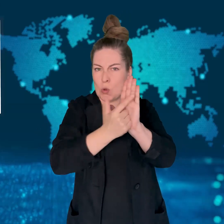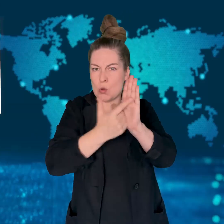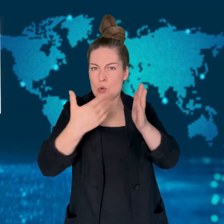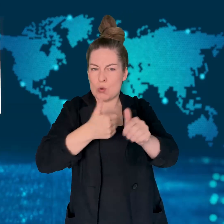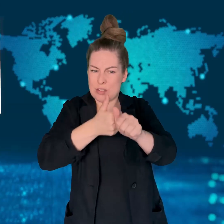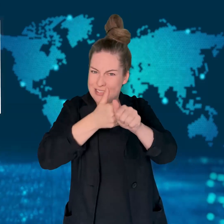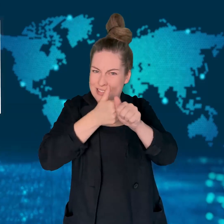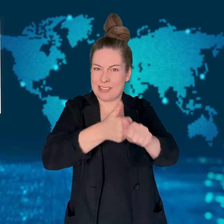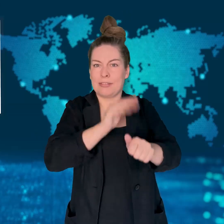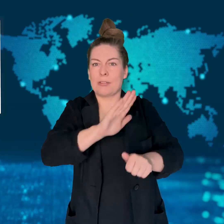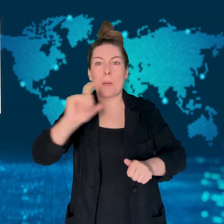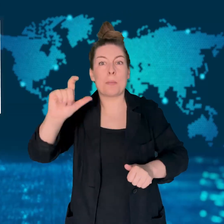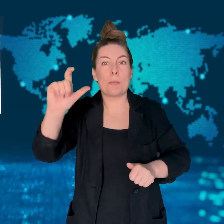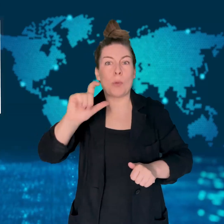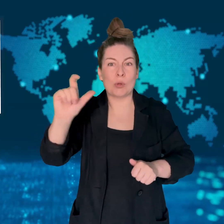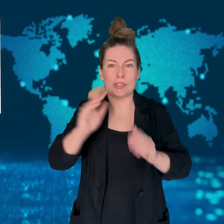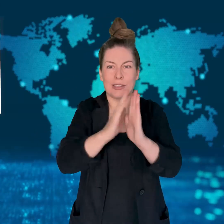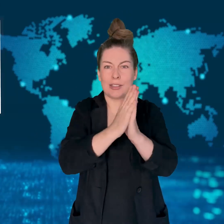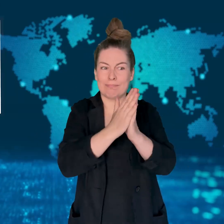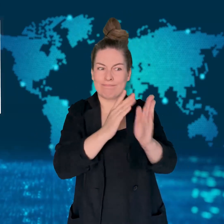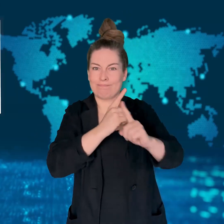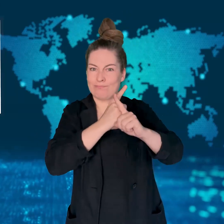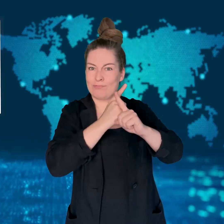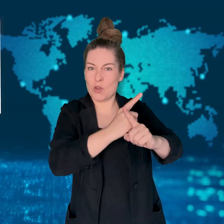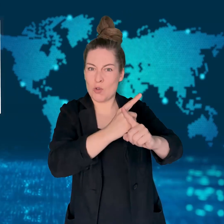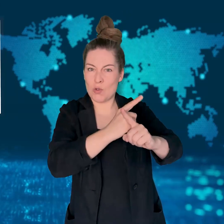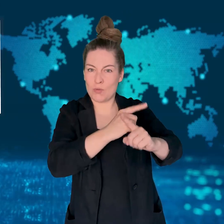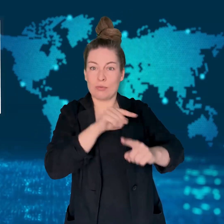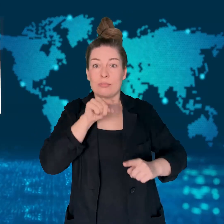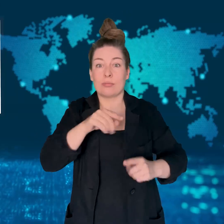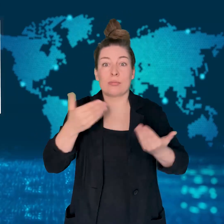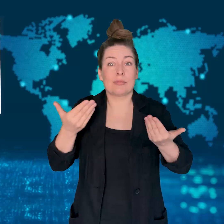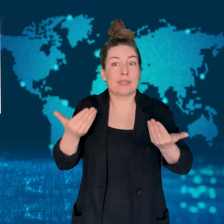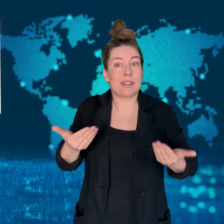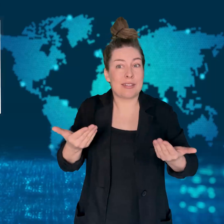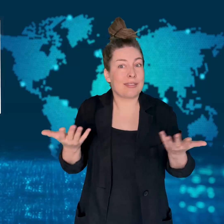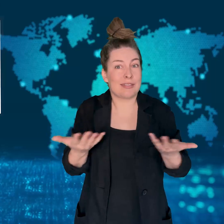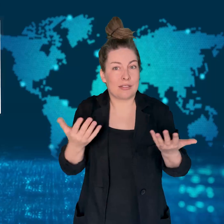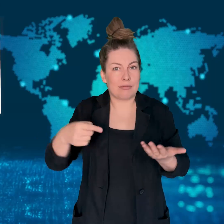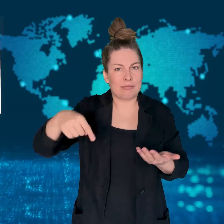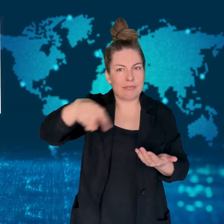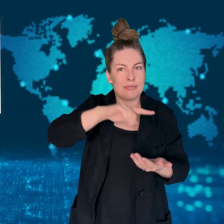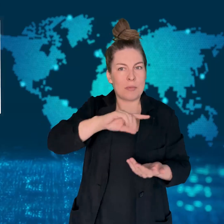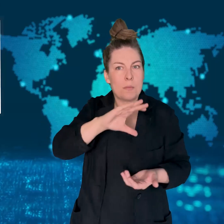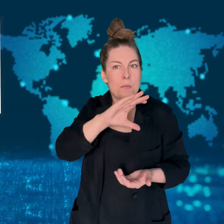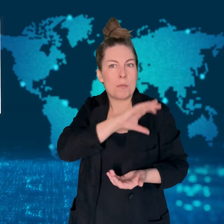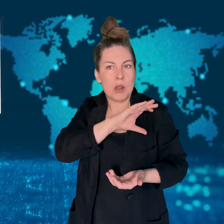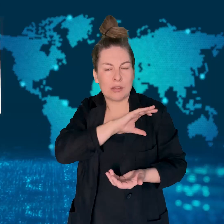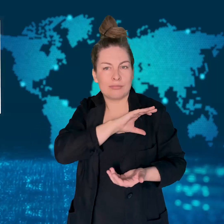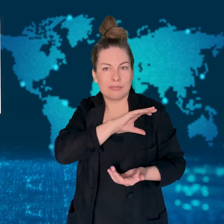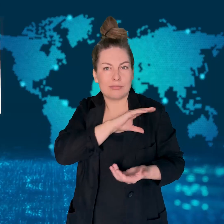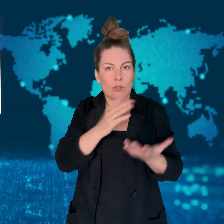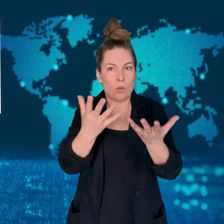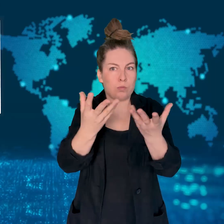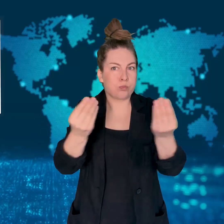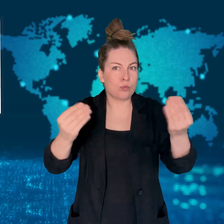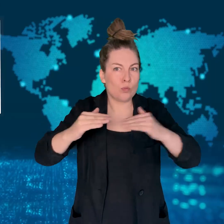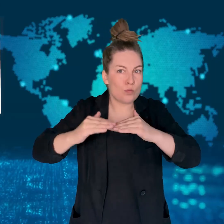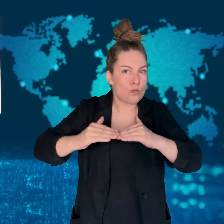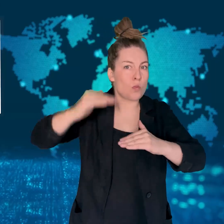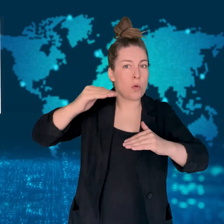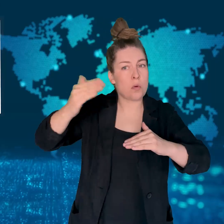There have been more raids this year than in the past.